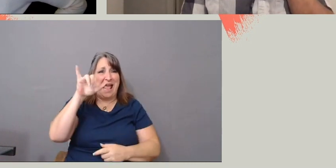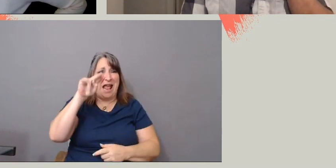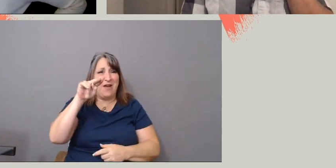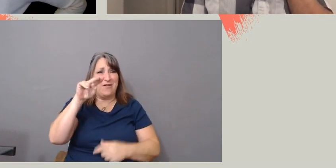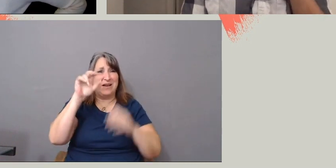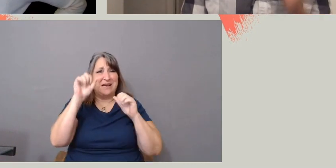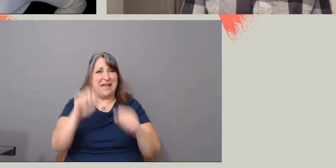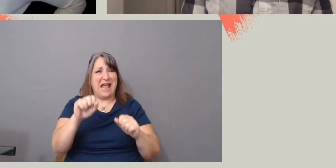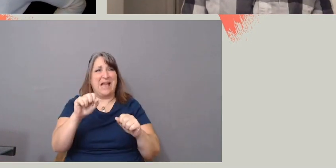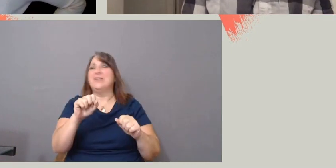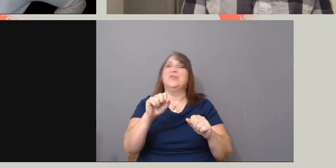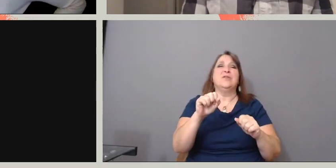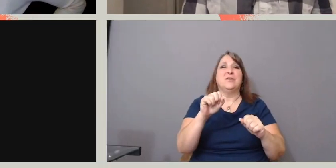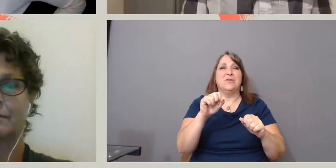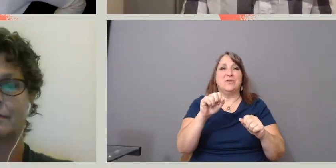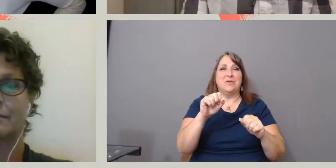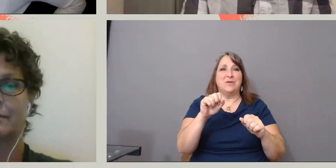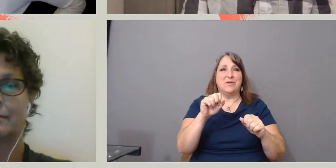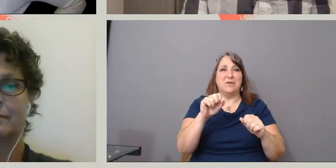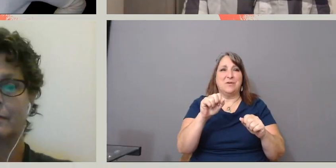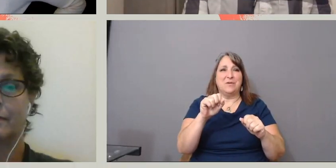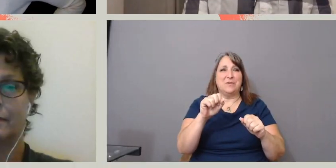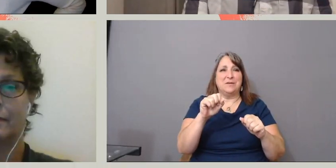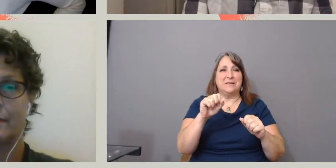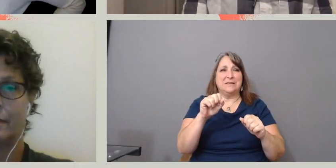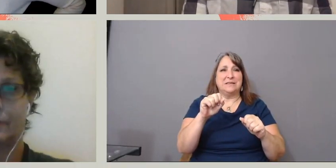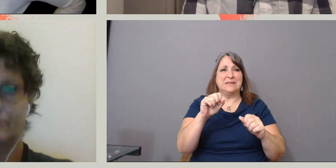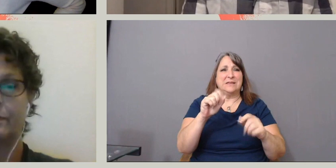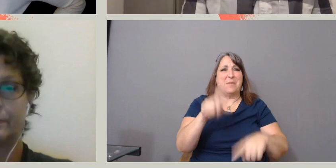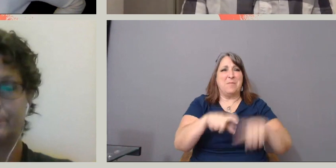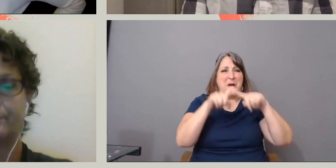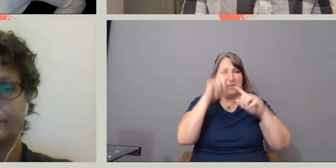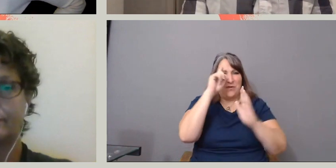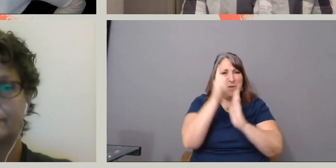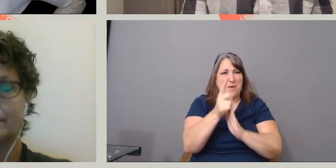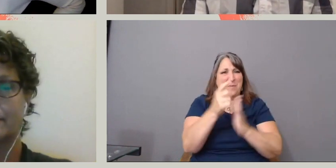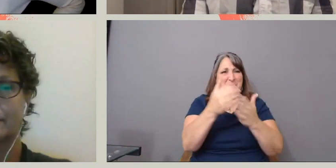before we see some clips from "Crip Camp," just to--